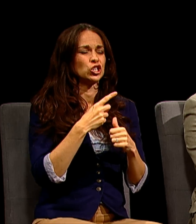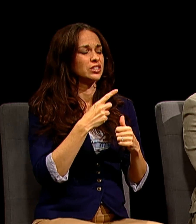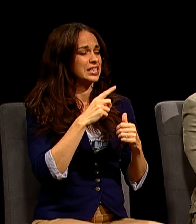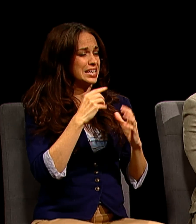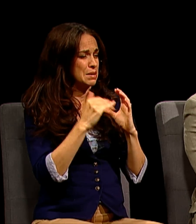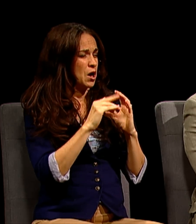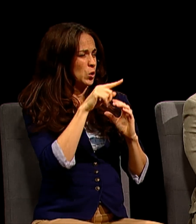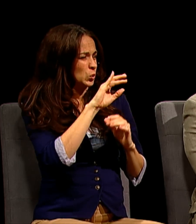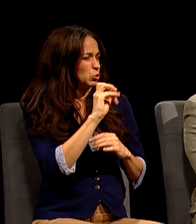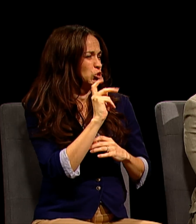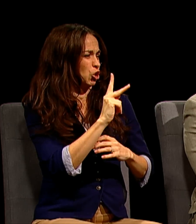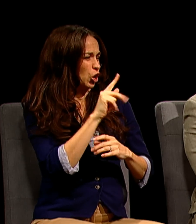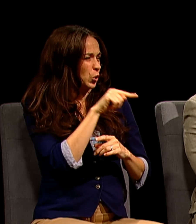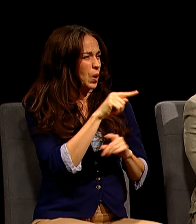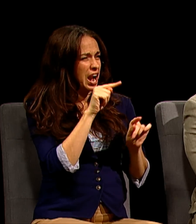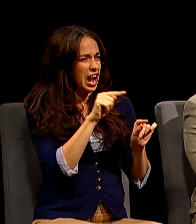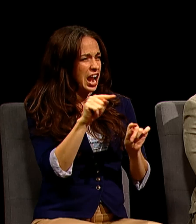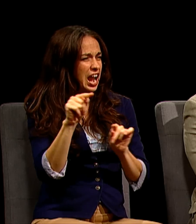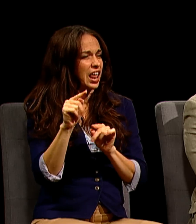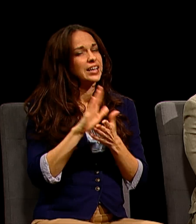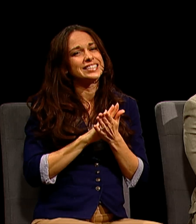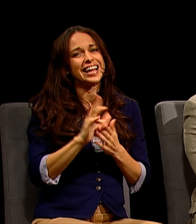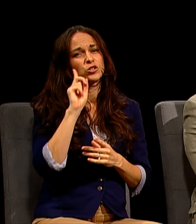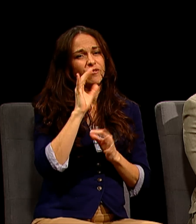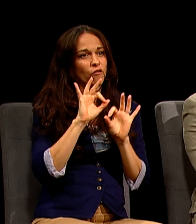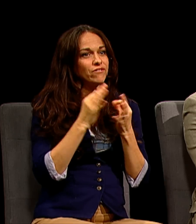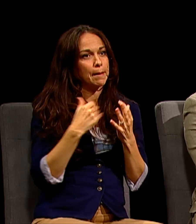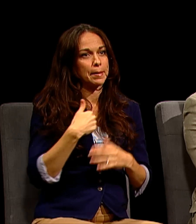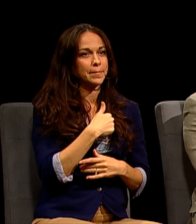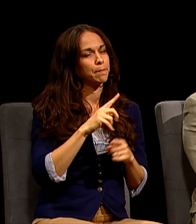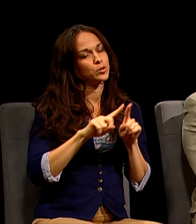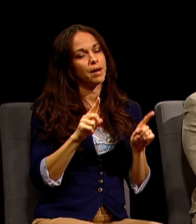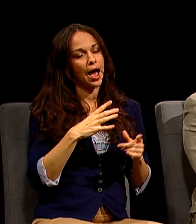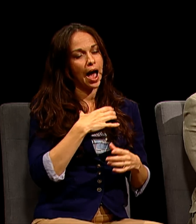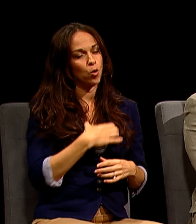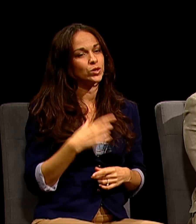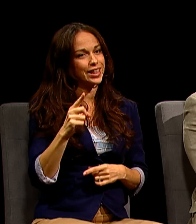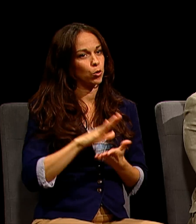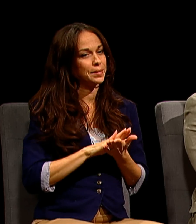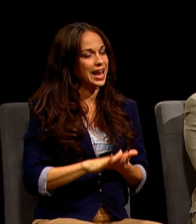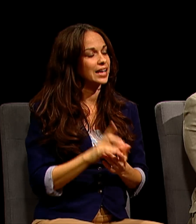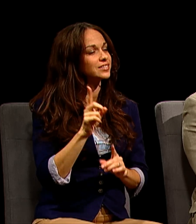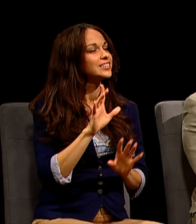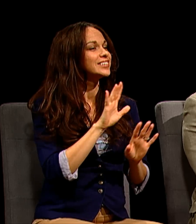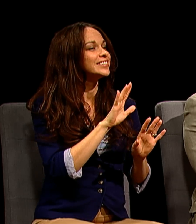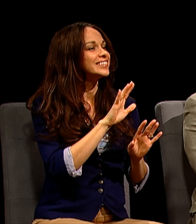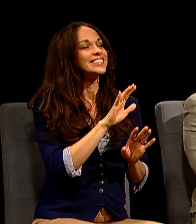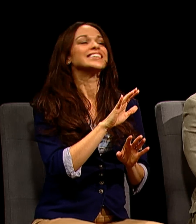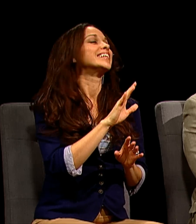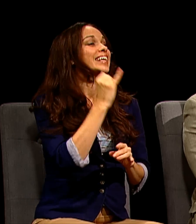It is nice to hear from family members but I just wish to say I won't write that one. But if you respond to them you can have communication